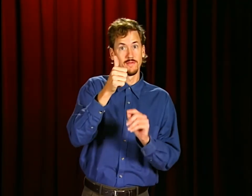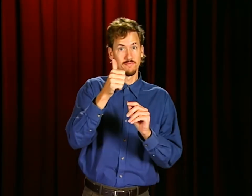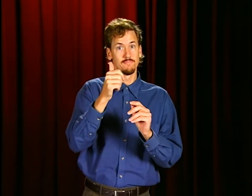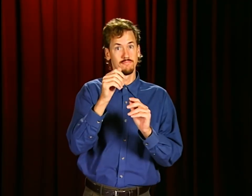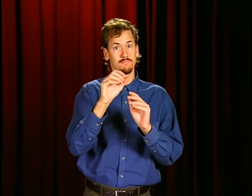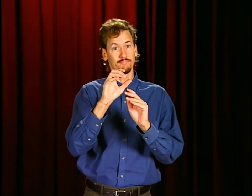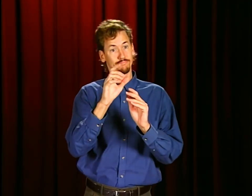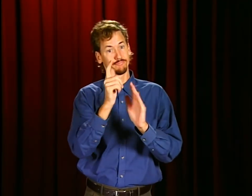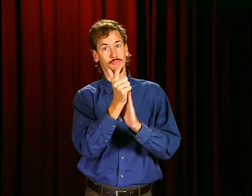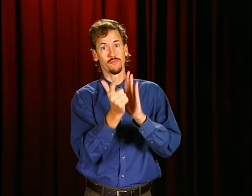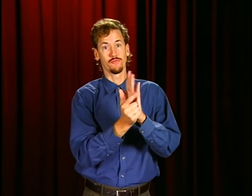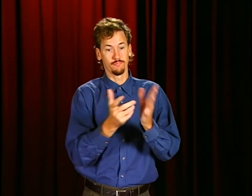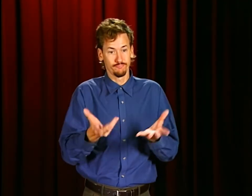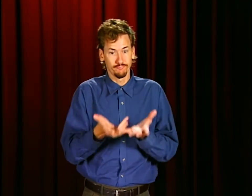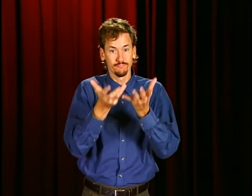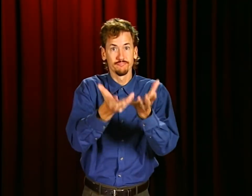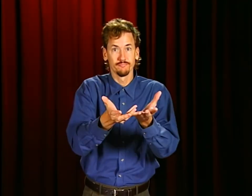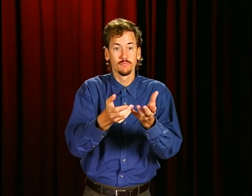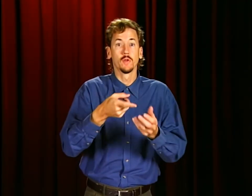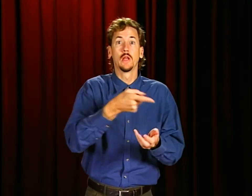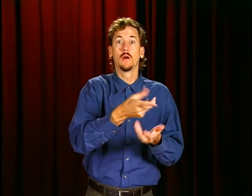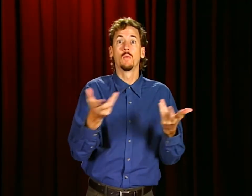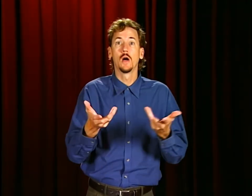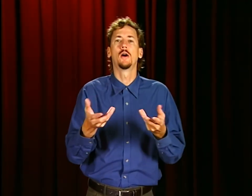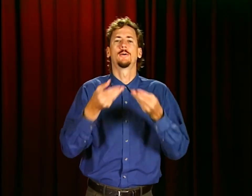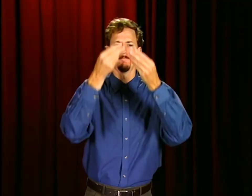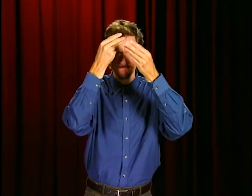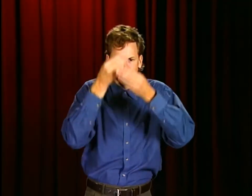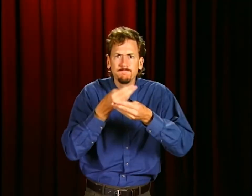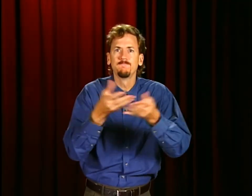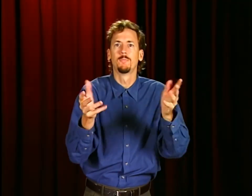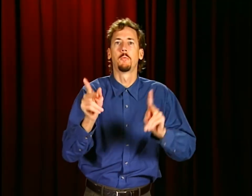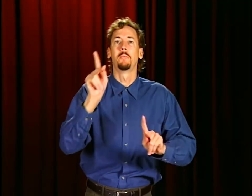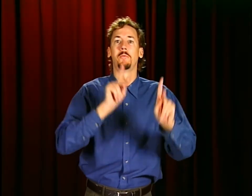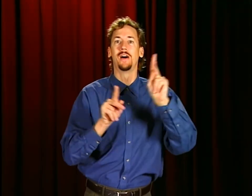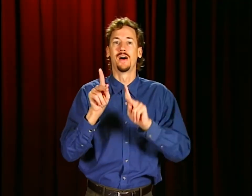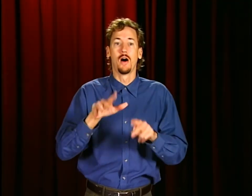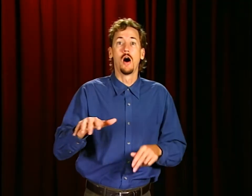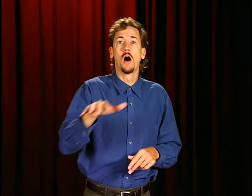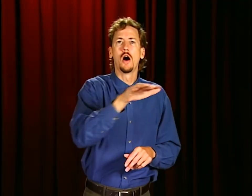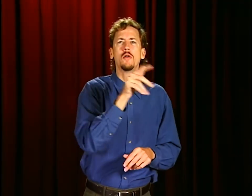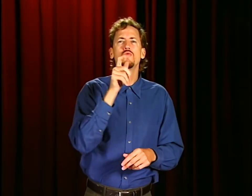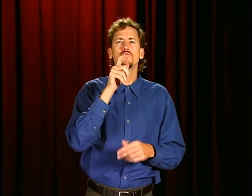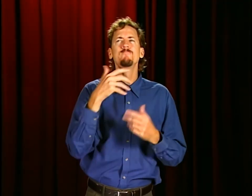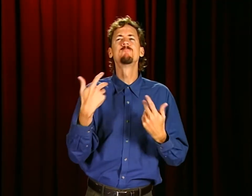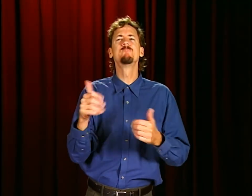WELL, I, UH, I GUESS I WANTED TO IMPRESS YOU.